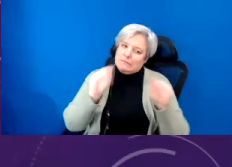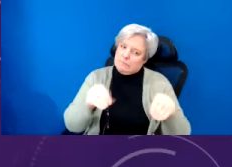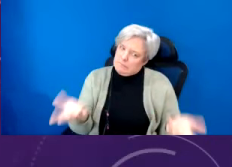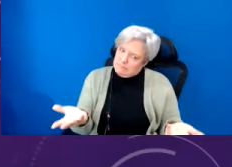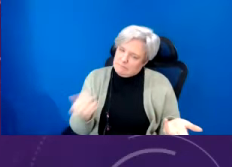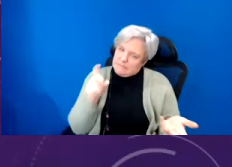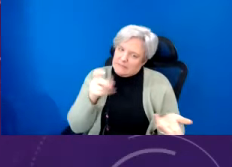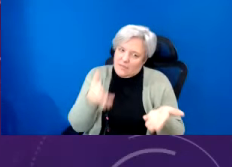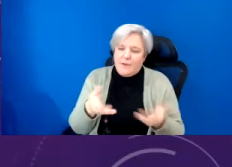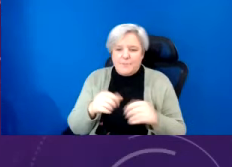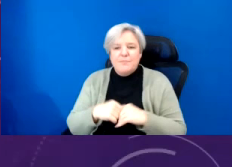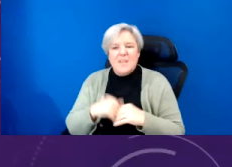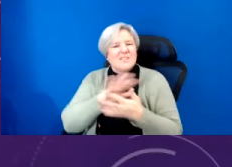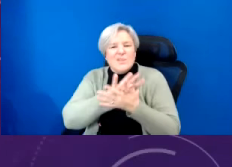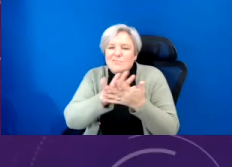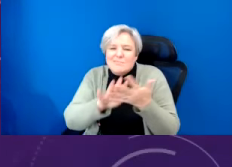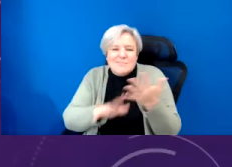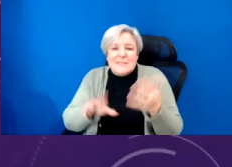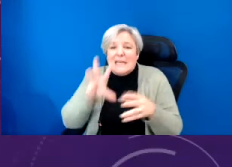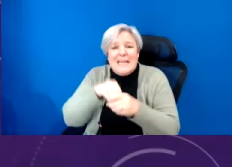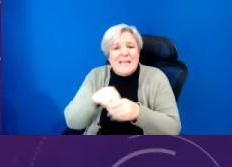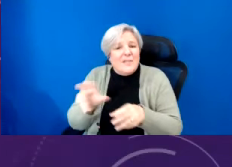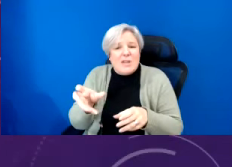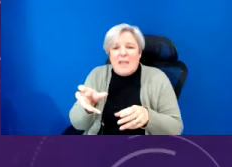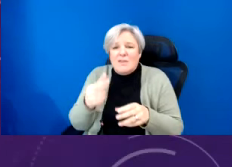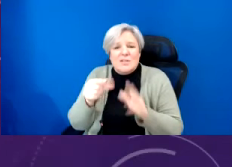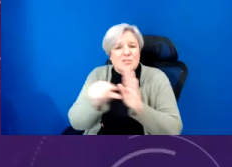And again, these things are all in the canvas grade book. So we're going to show you how to